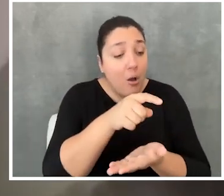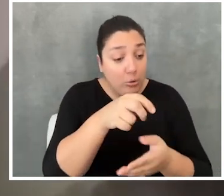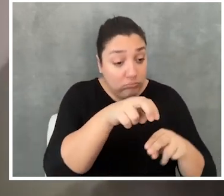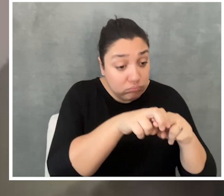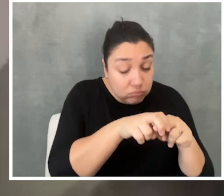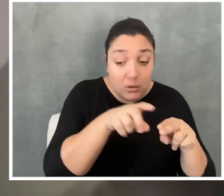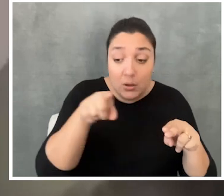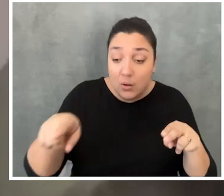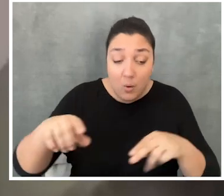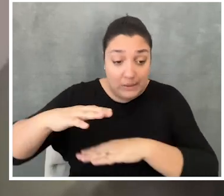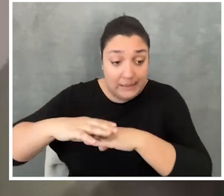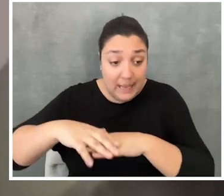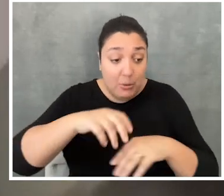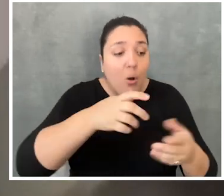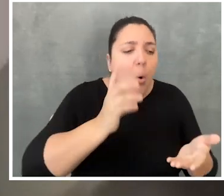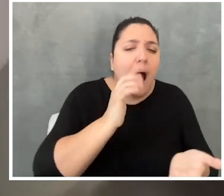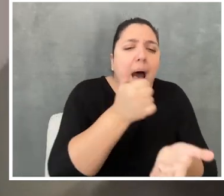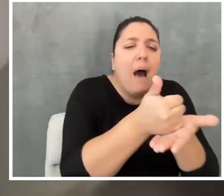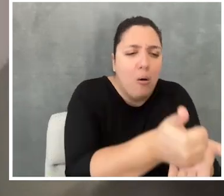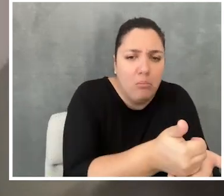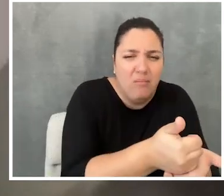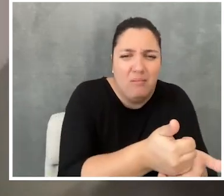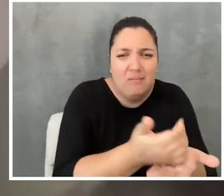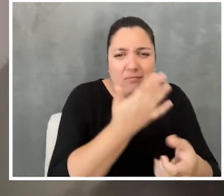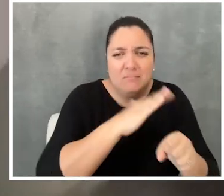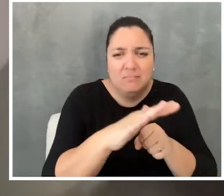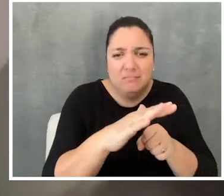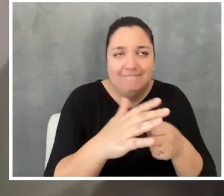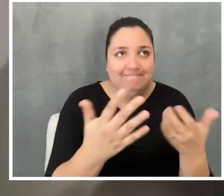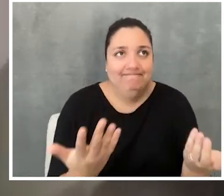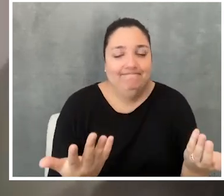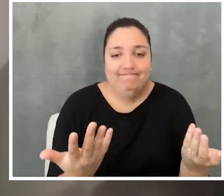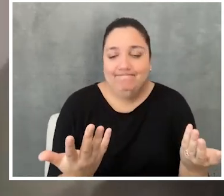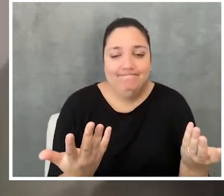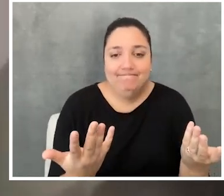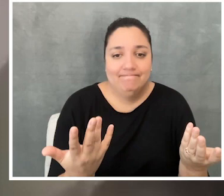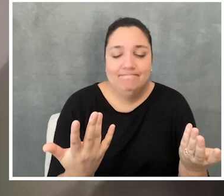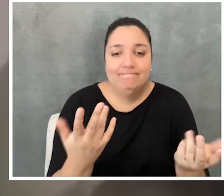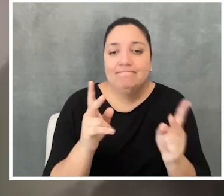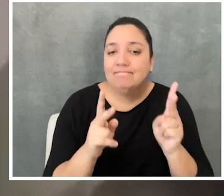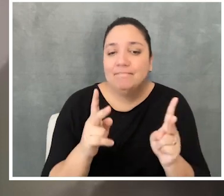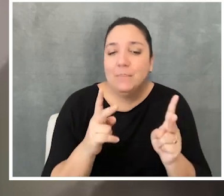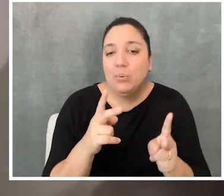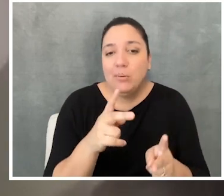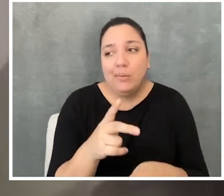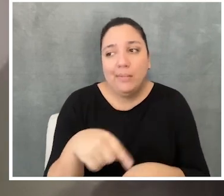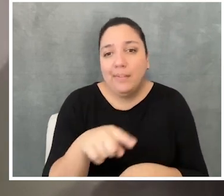an inaccessible table, et cetera. But oftentimes people are reluctant to request that